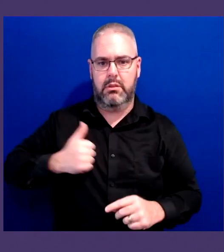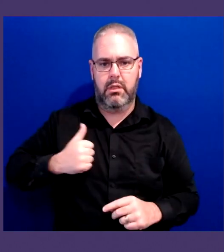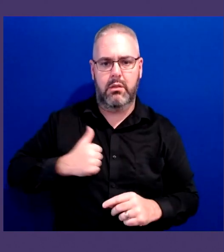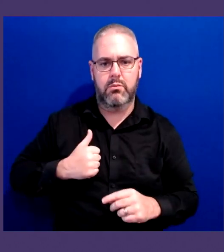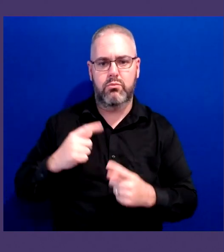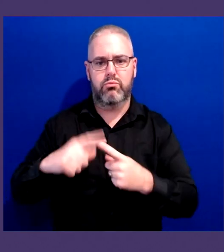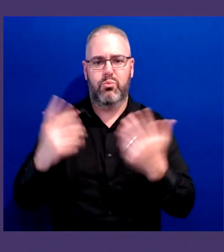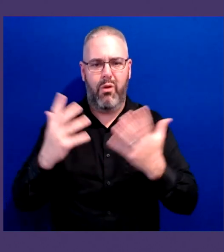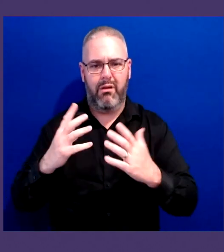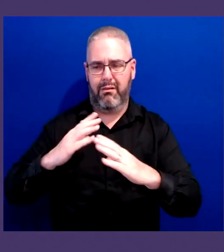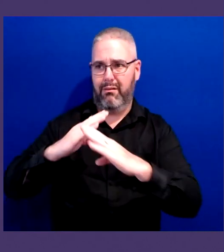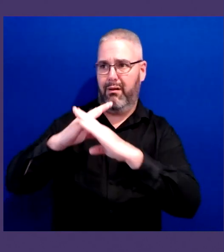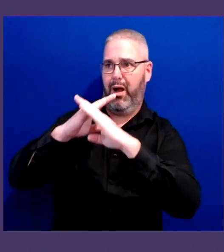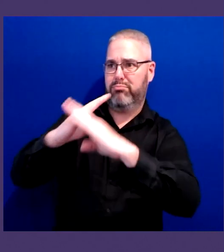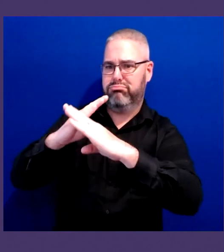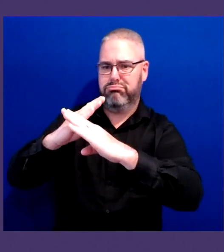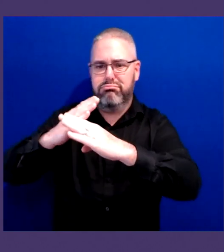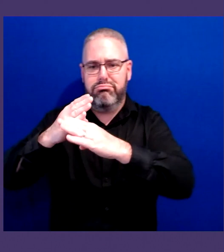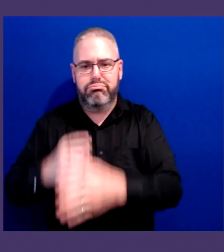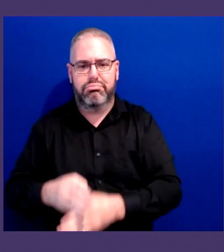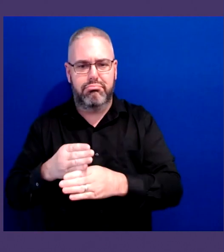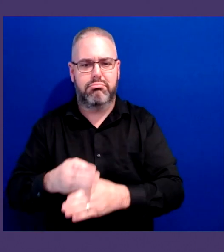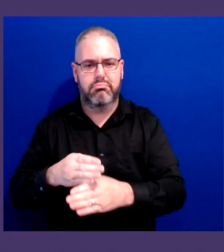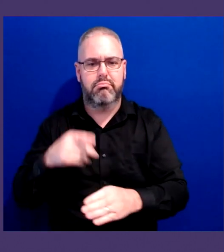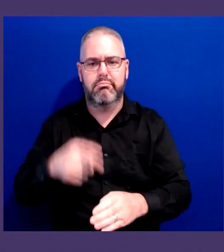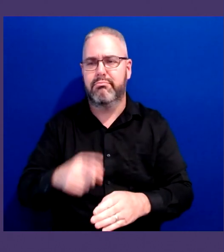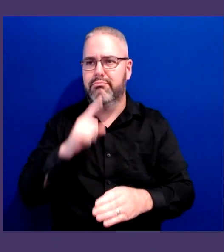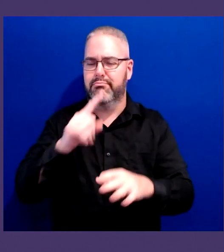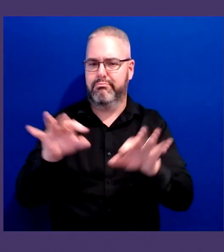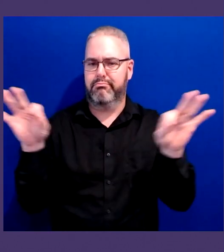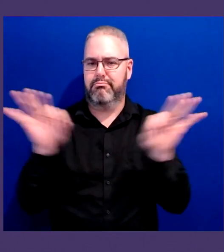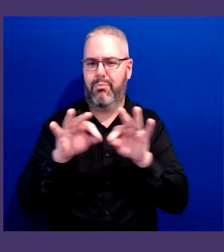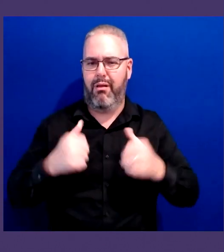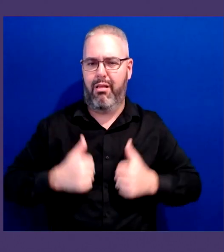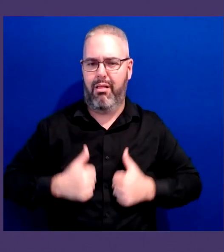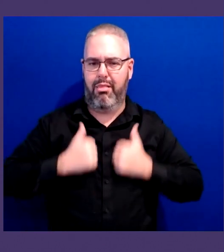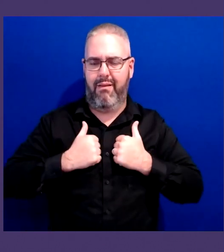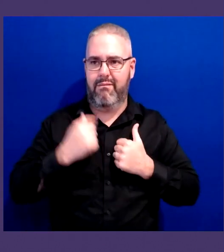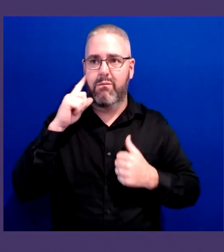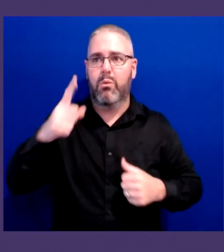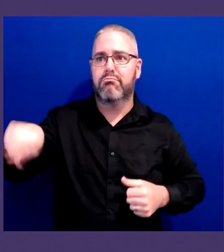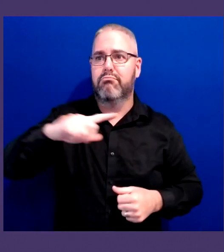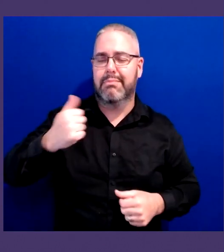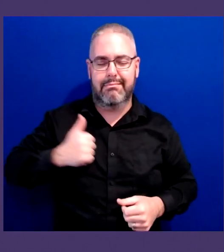across key areas of life for Canadians with Disabilities. The goal is